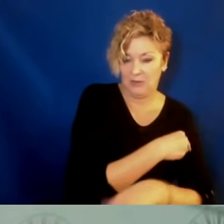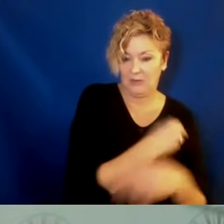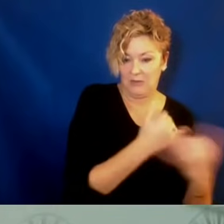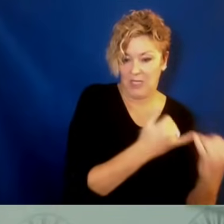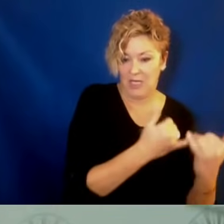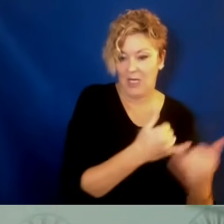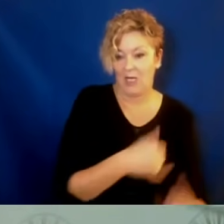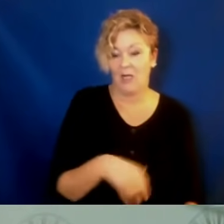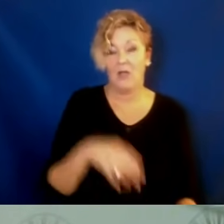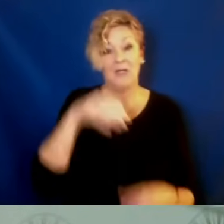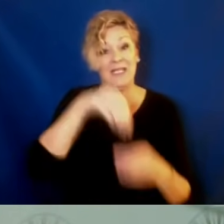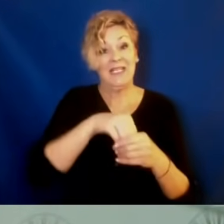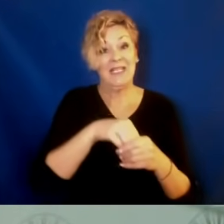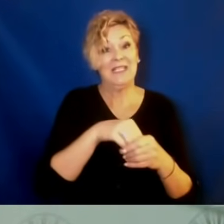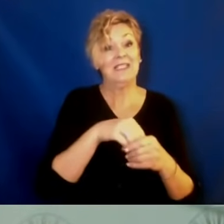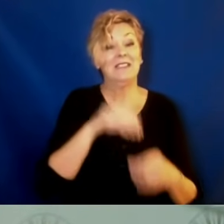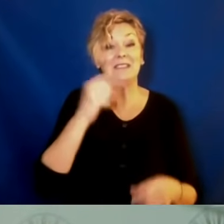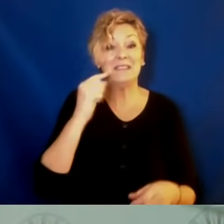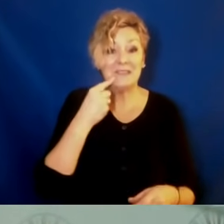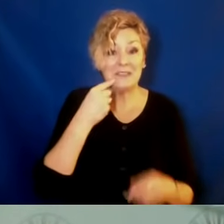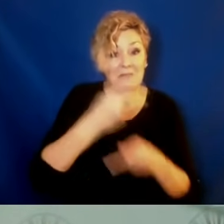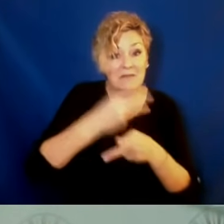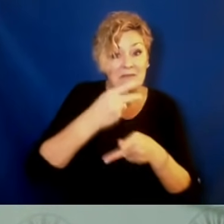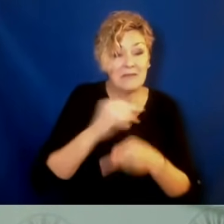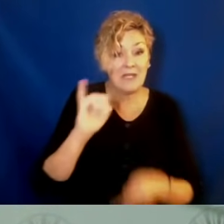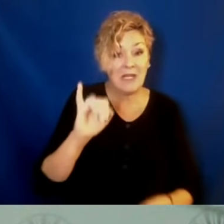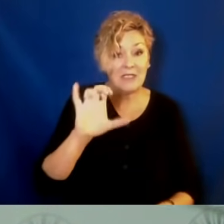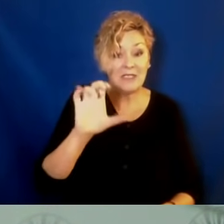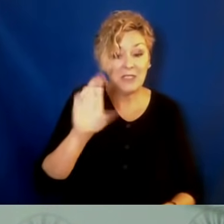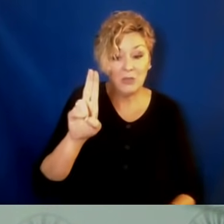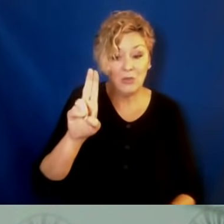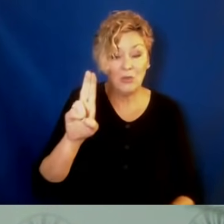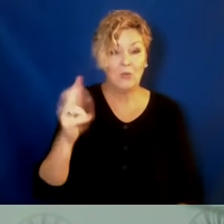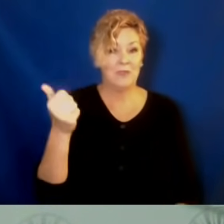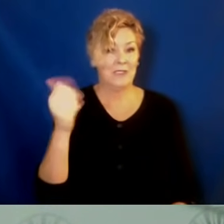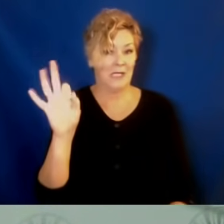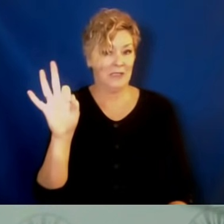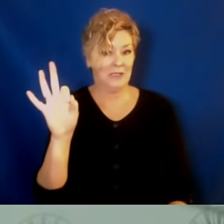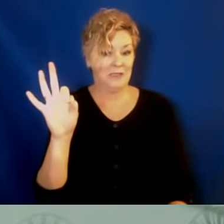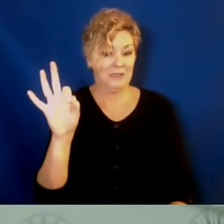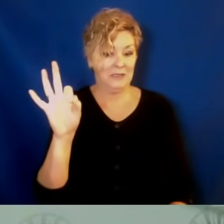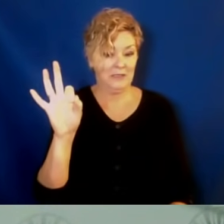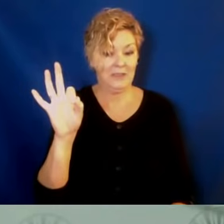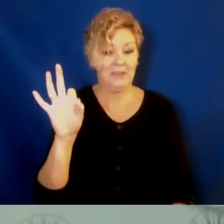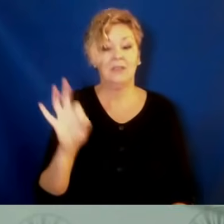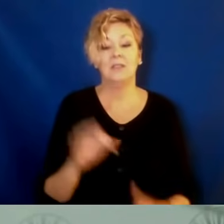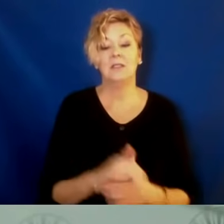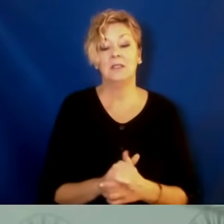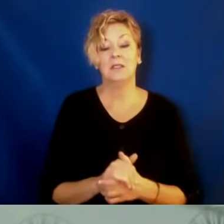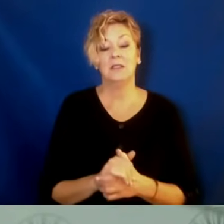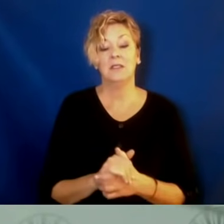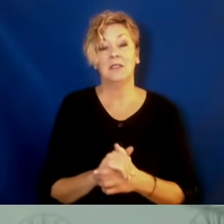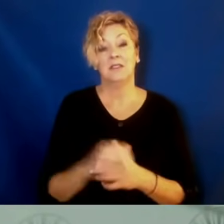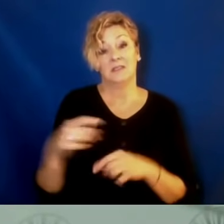Since the beginning of the pandemic there have been 19 new cases of COVID-19 in individuals from outside of Canada.